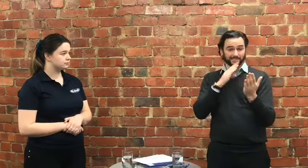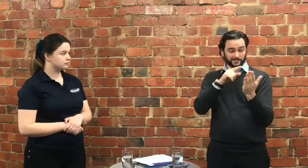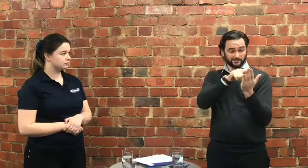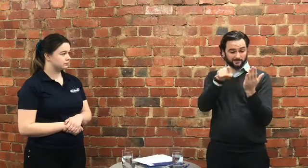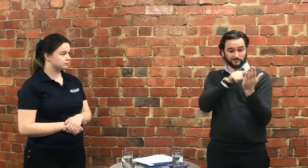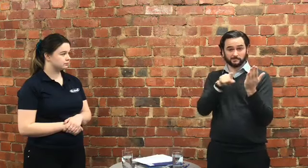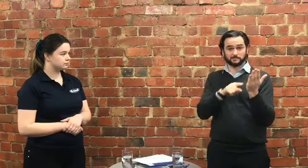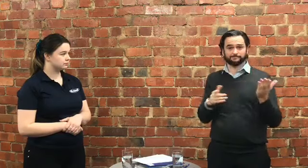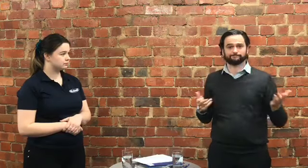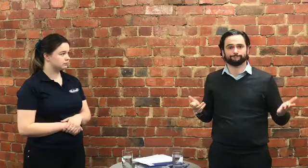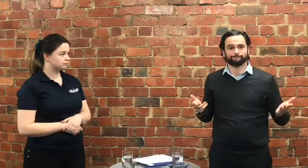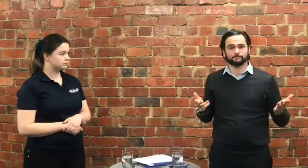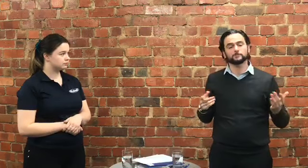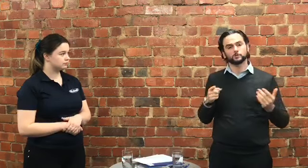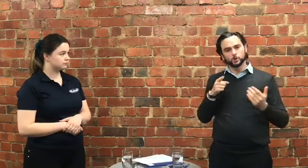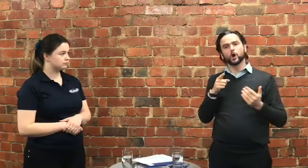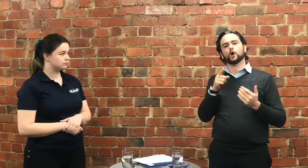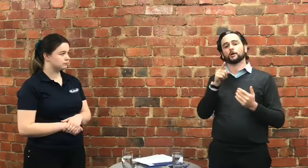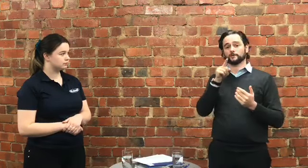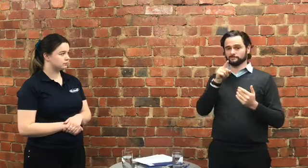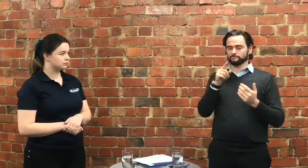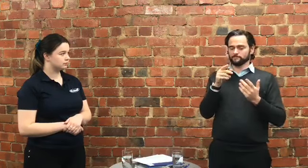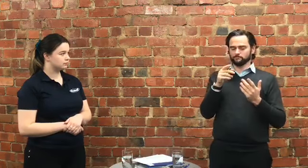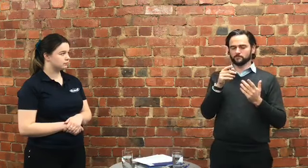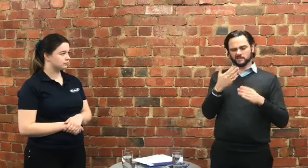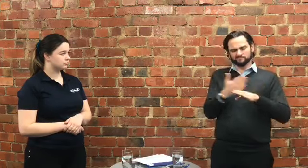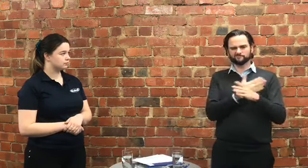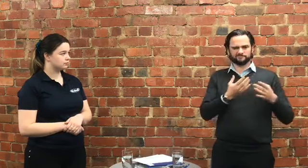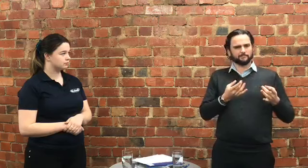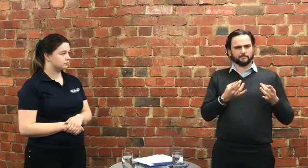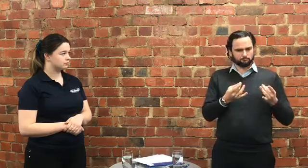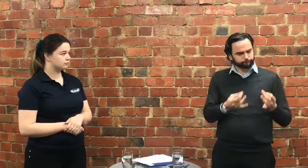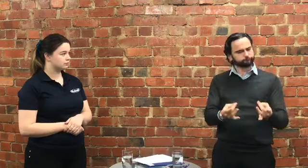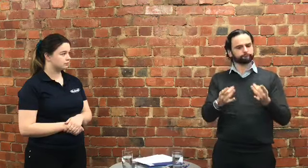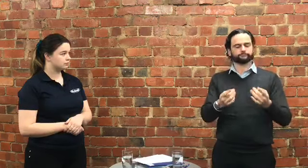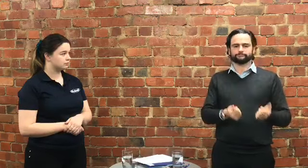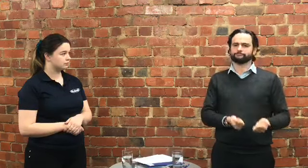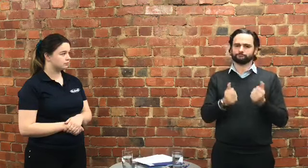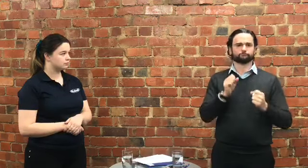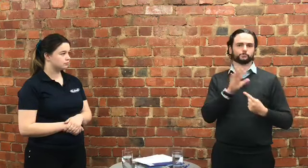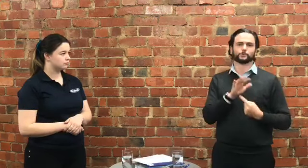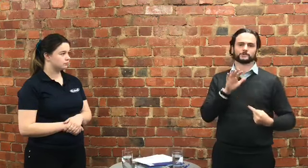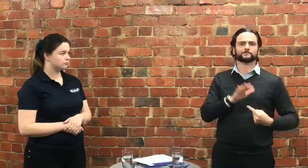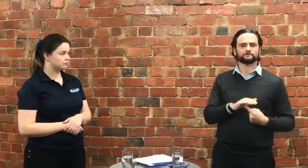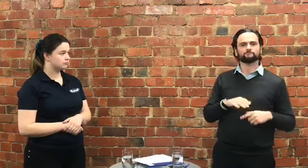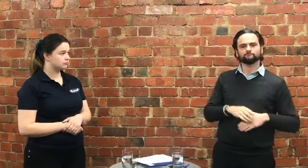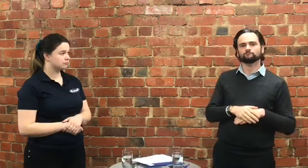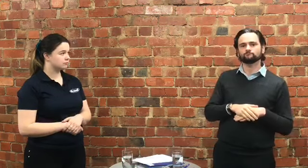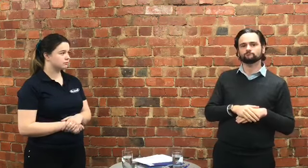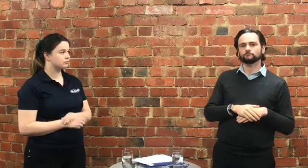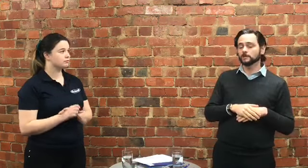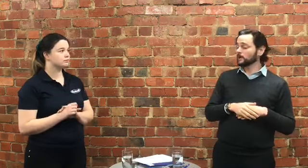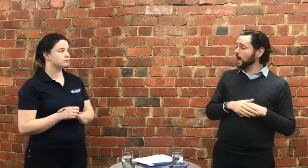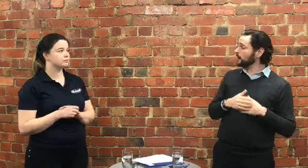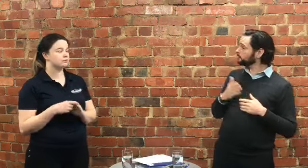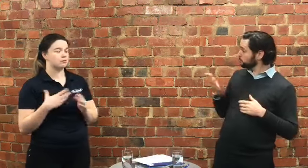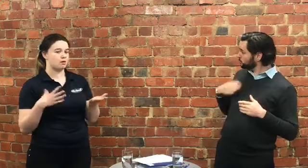So, that pre-planning process is very important for you to go through so that you're prepared for that meeting, that's crucial.